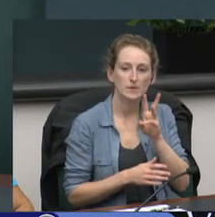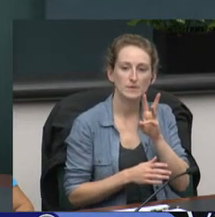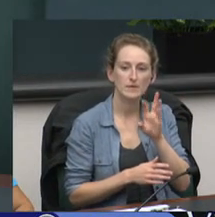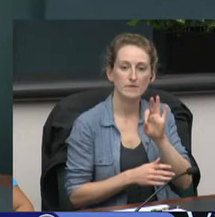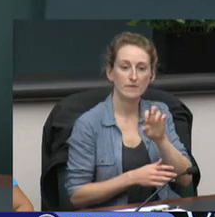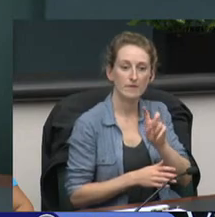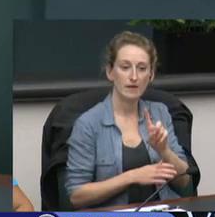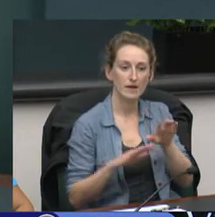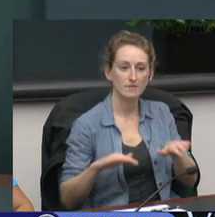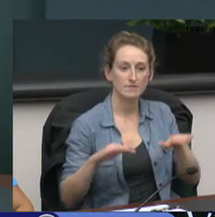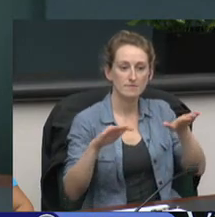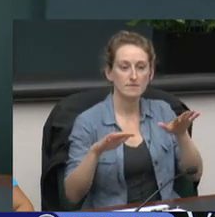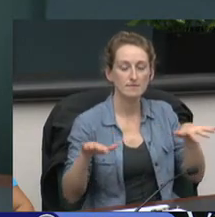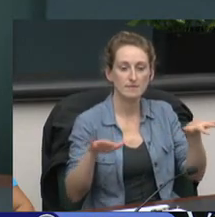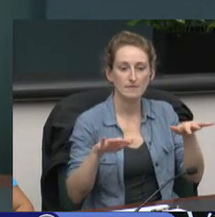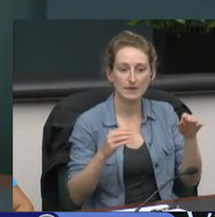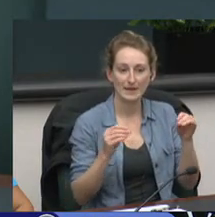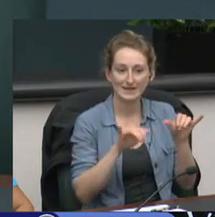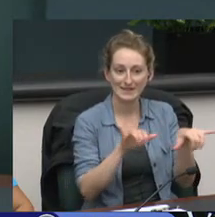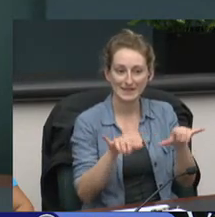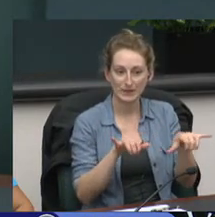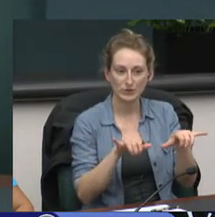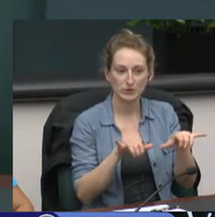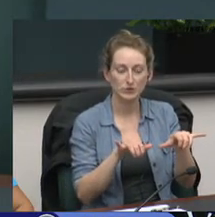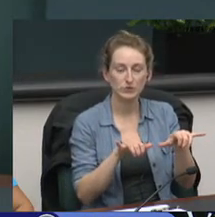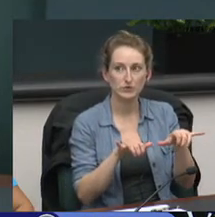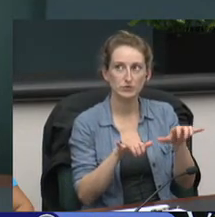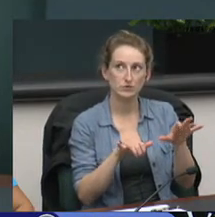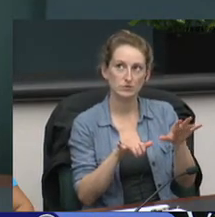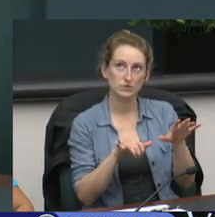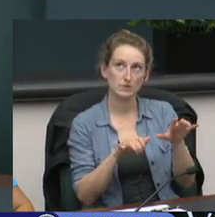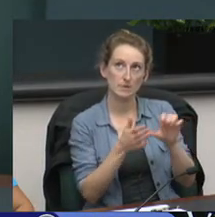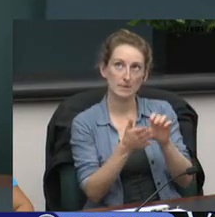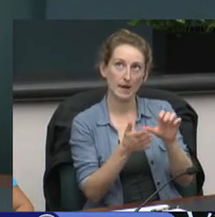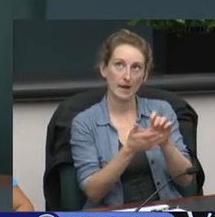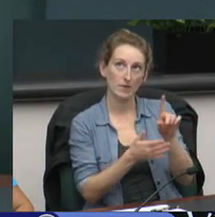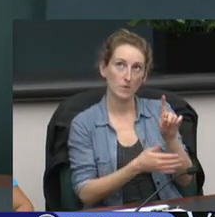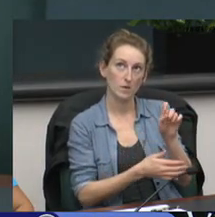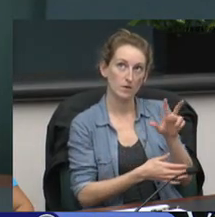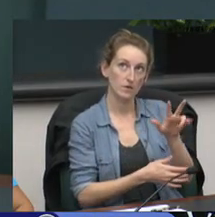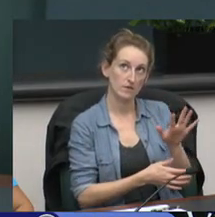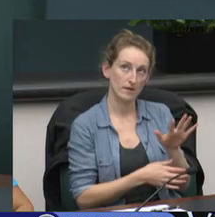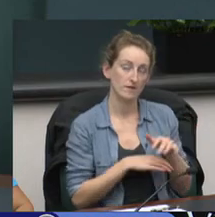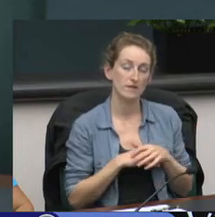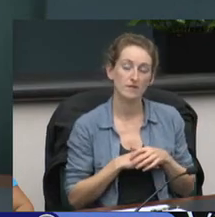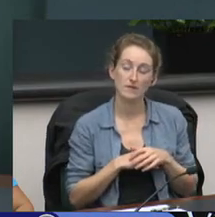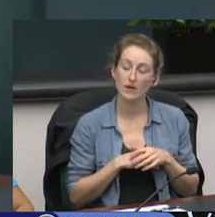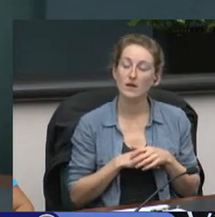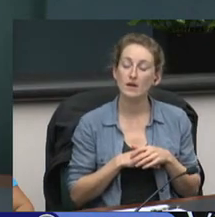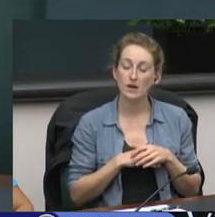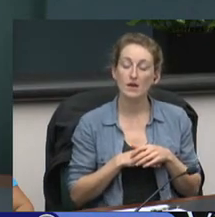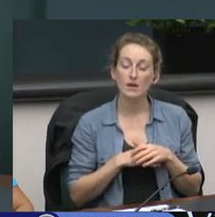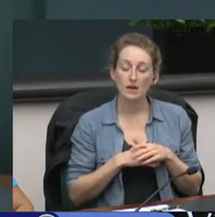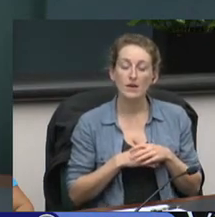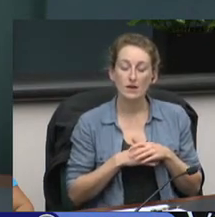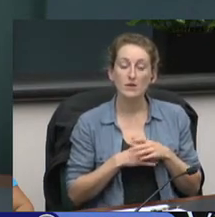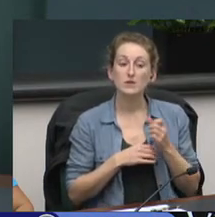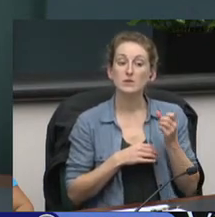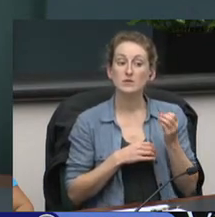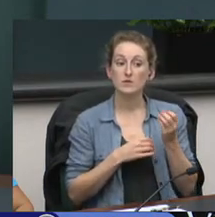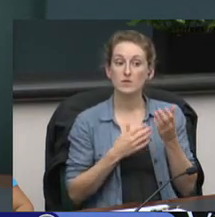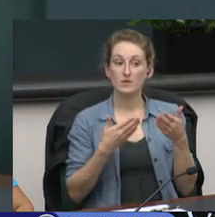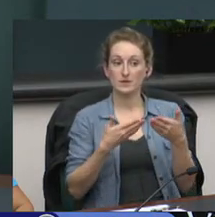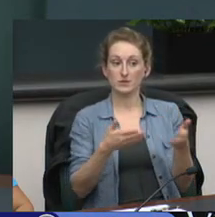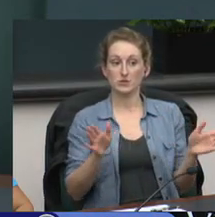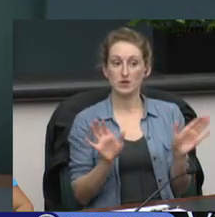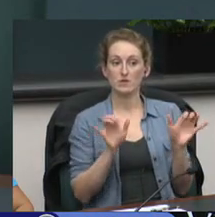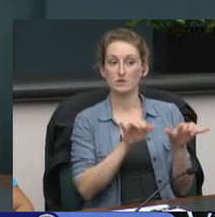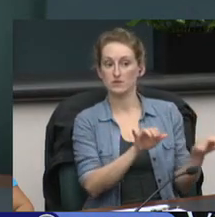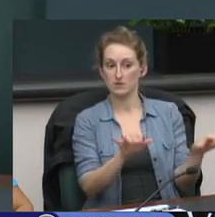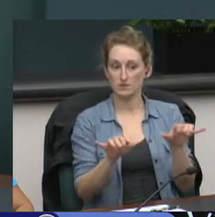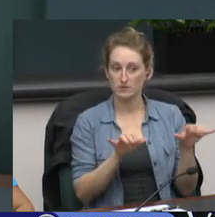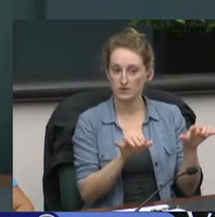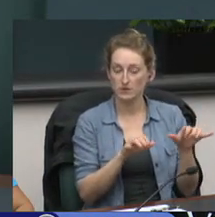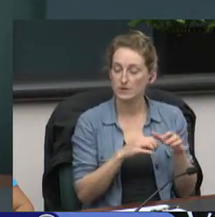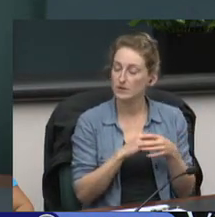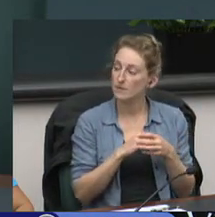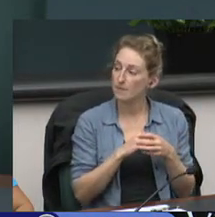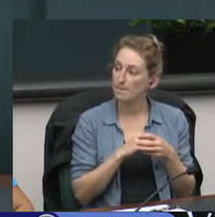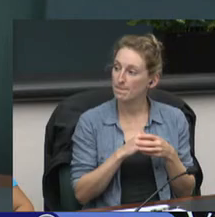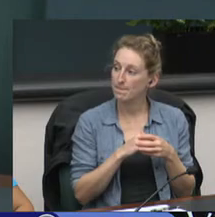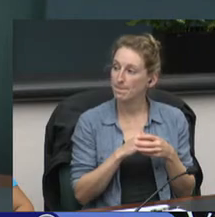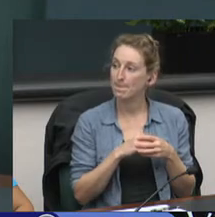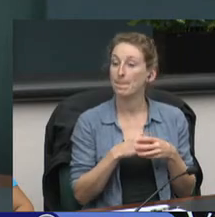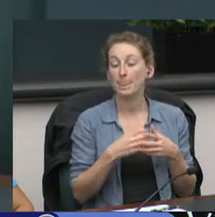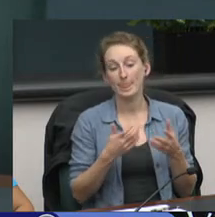in the document 135 in the feed PDF so the general standards here talk about